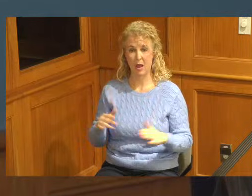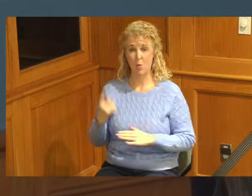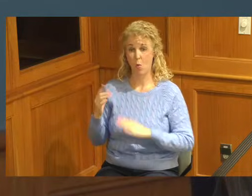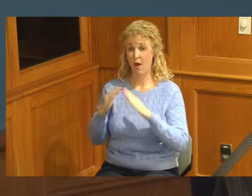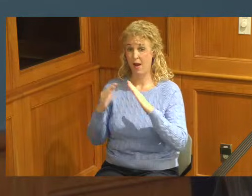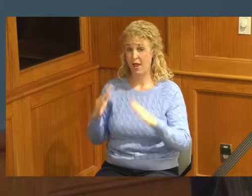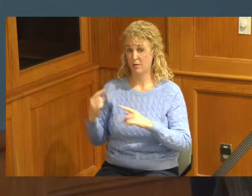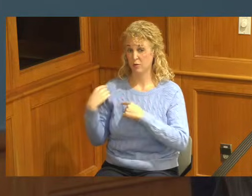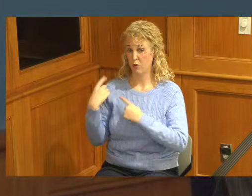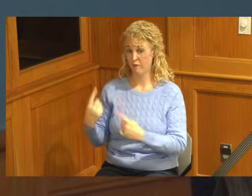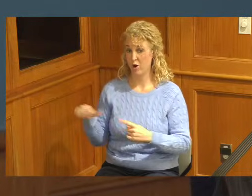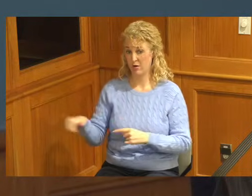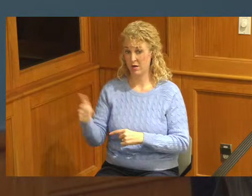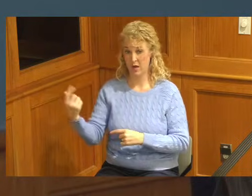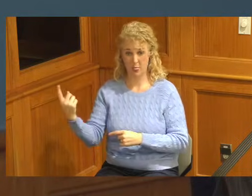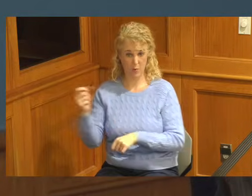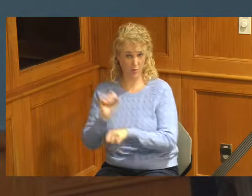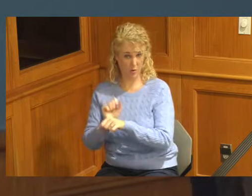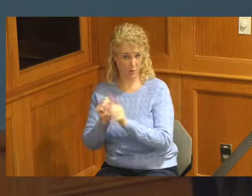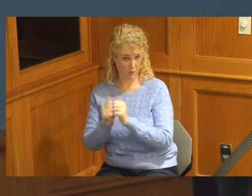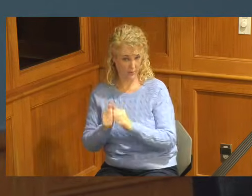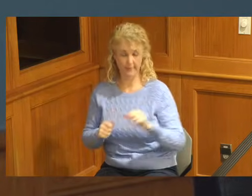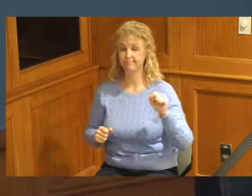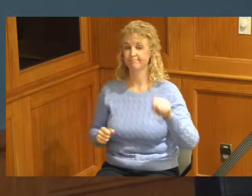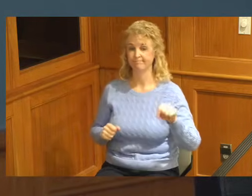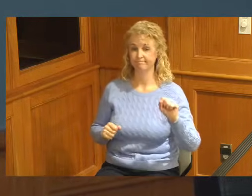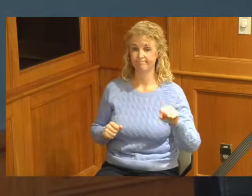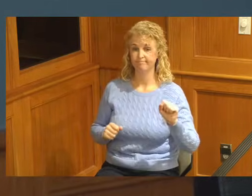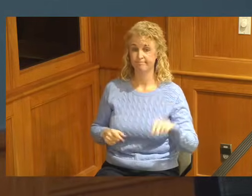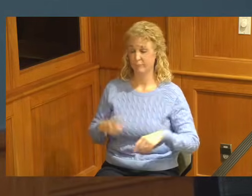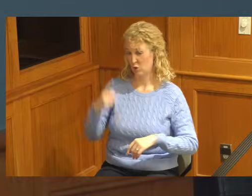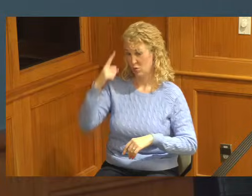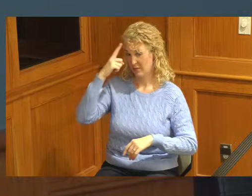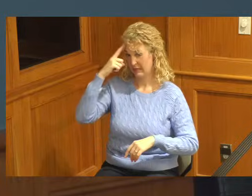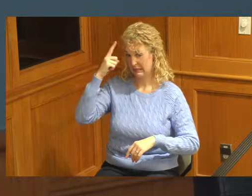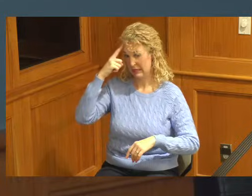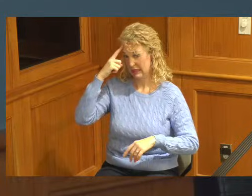and then there's another one that you're working with them. And when do you see that? It's in that